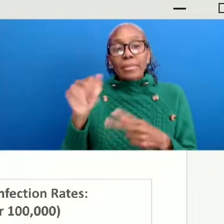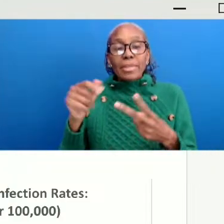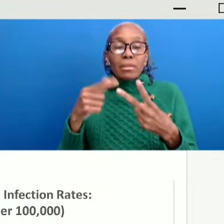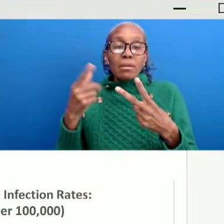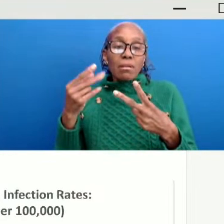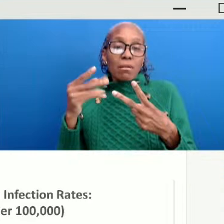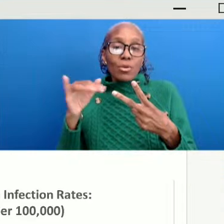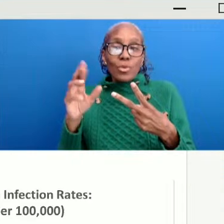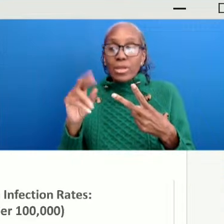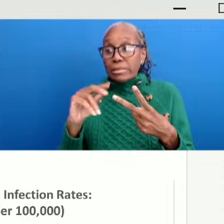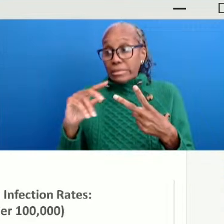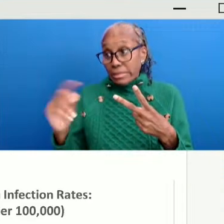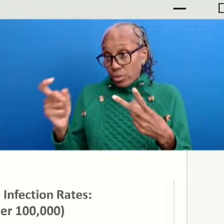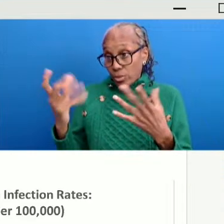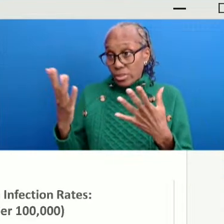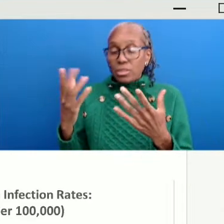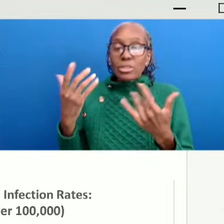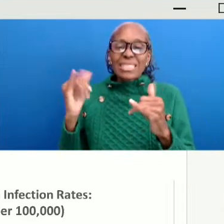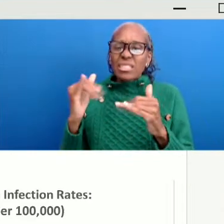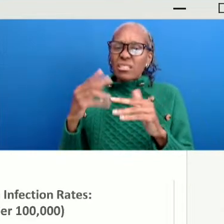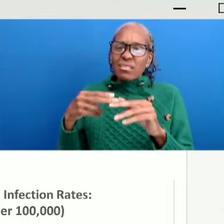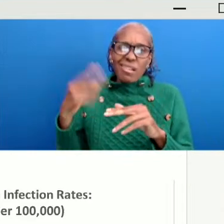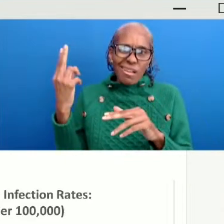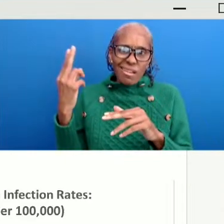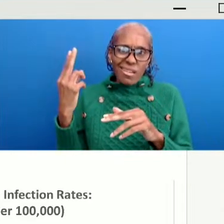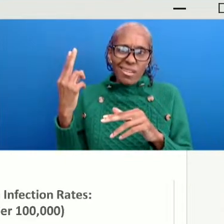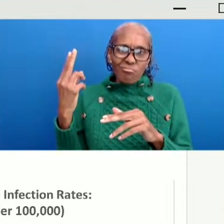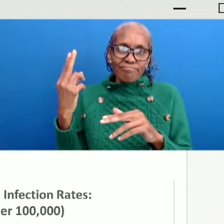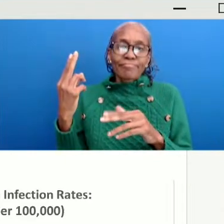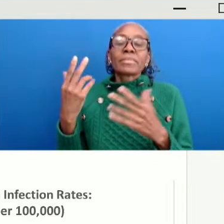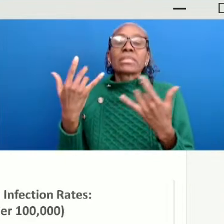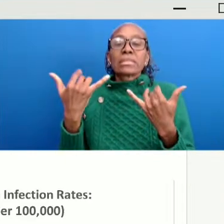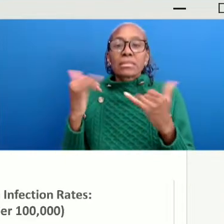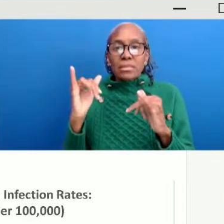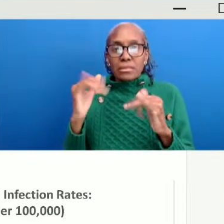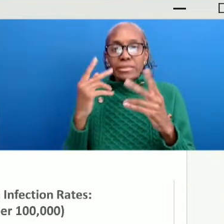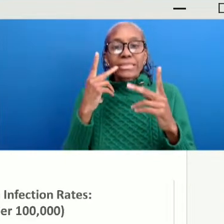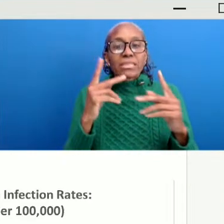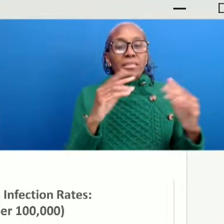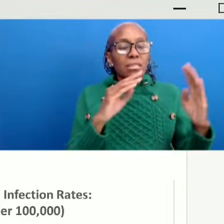NUMBER OF CASES OF CHLAMYDIA AND GONORRHEA THAT ARE BEING